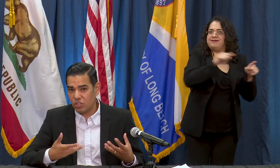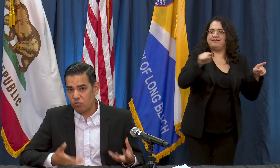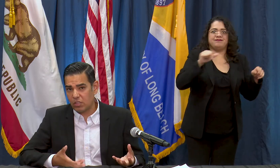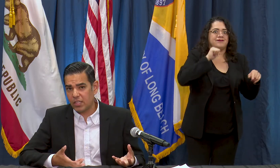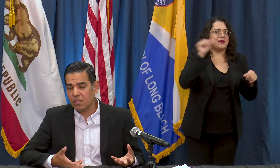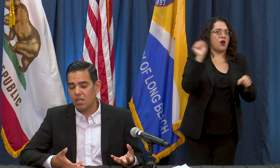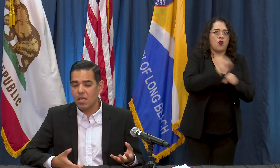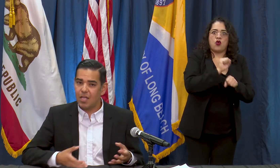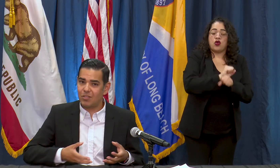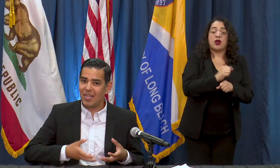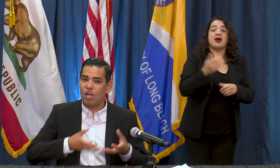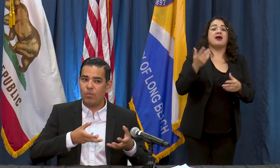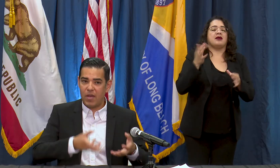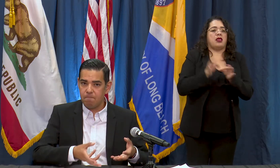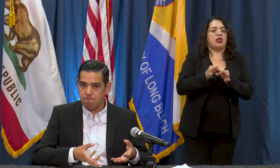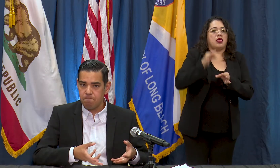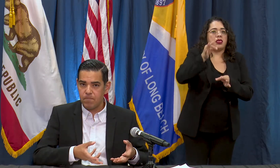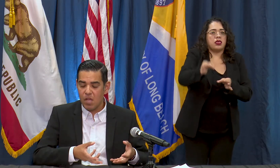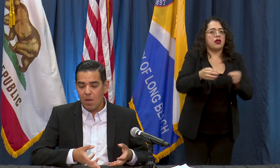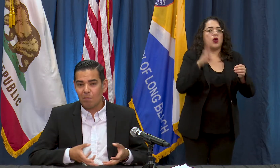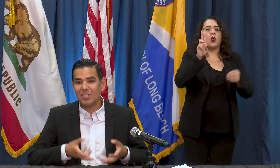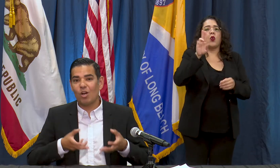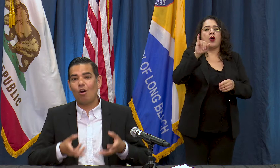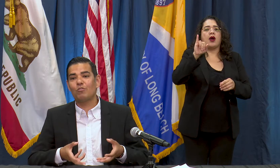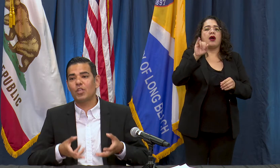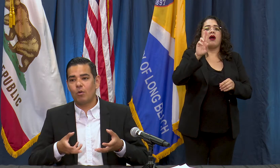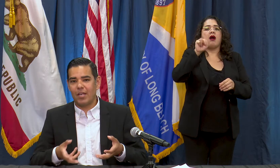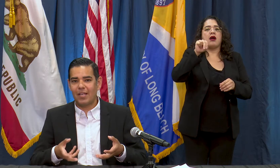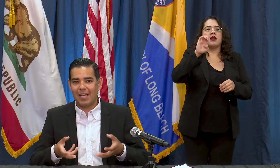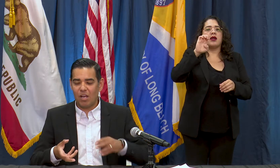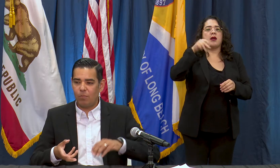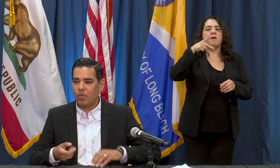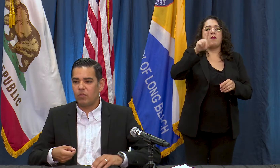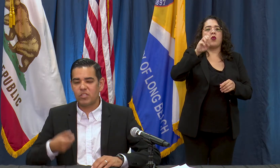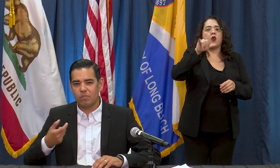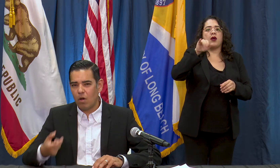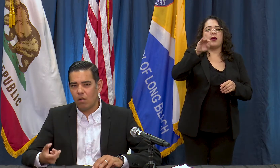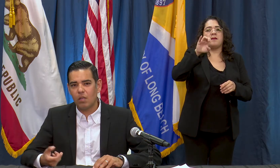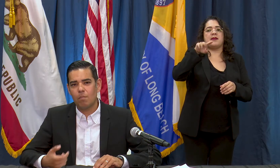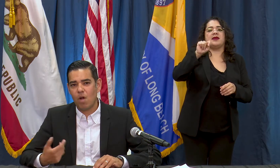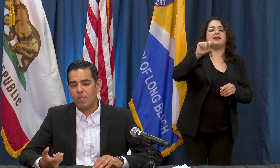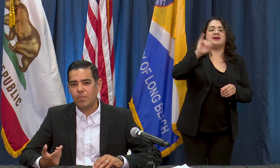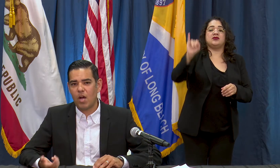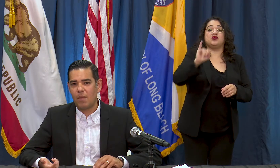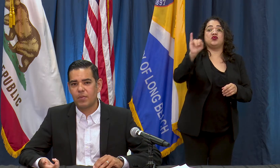struggling, it's gonna help them but it's also gonna help those small mom-and-pop